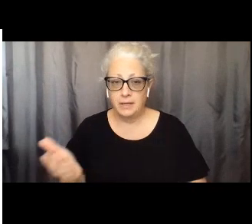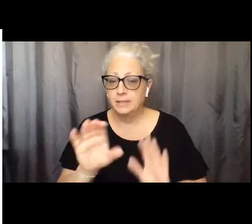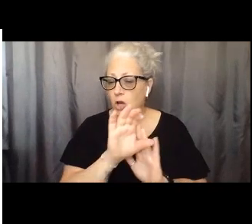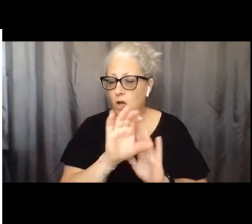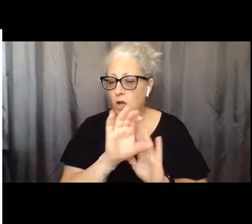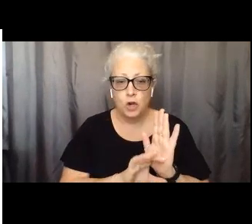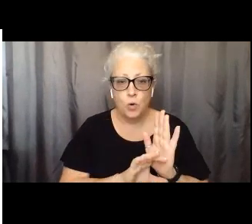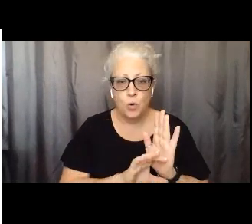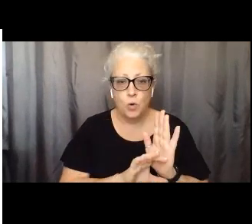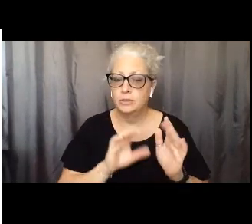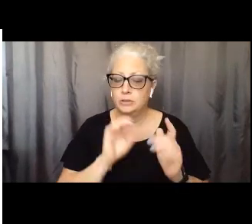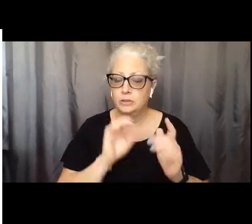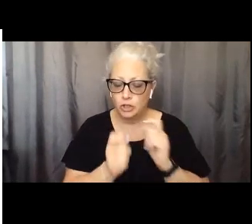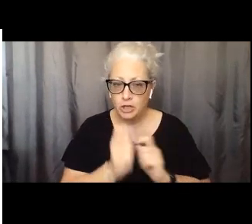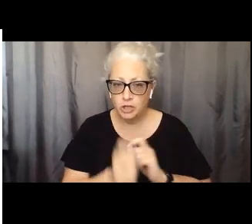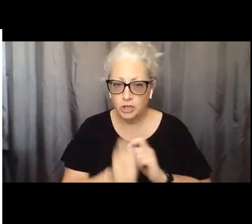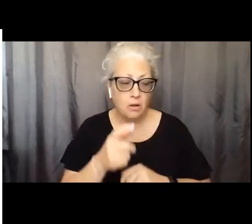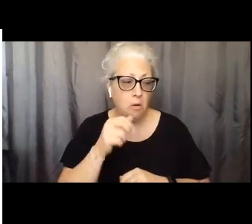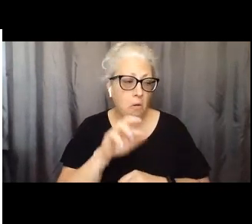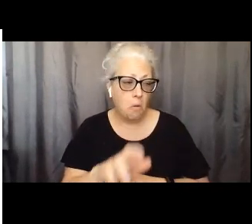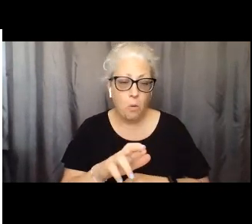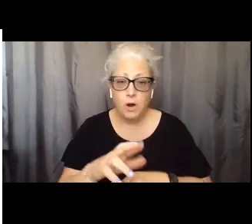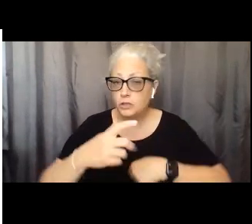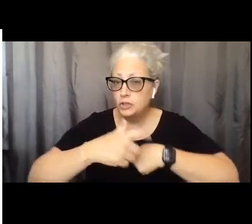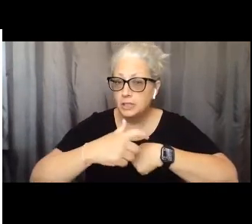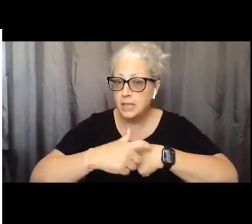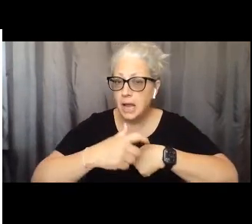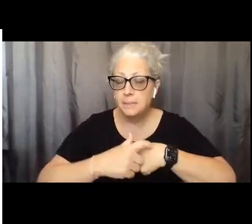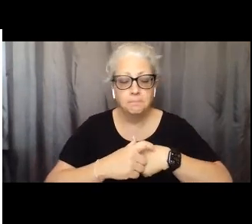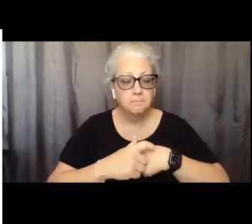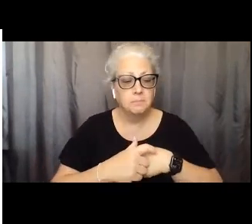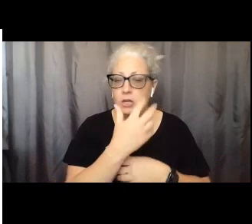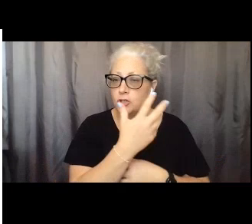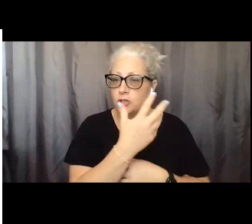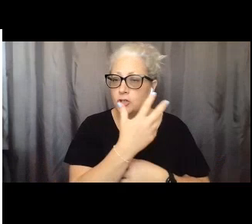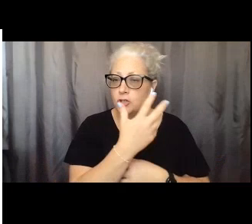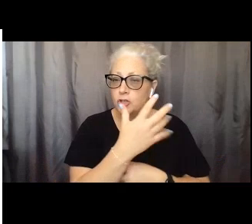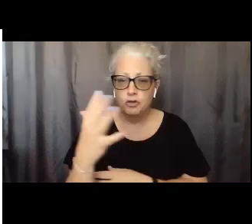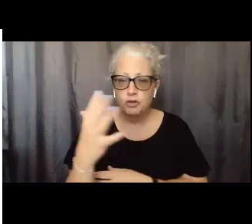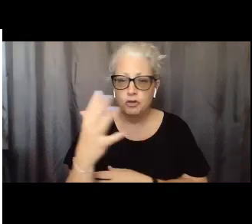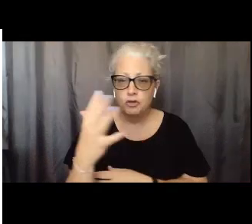trees growing bigger, creating bumps and pavement, things like that.